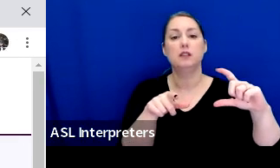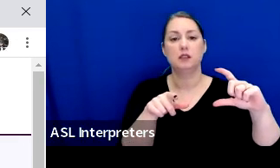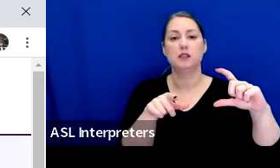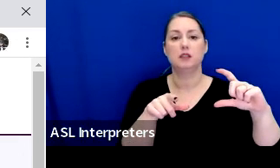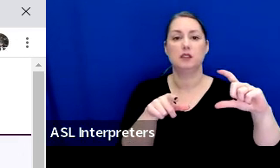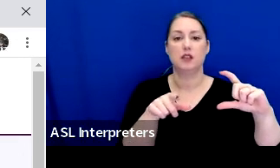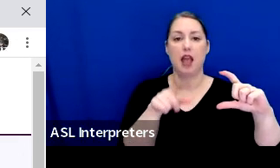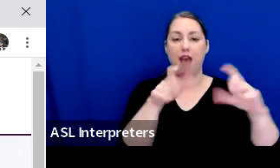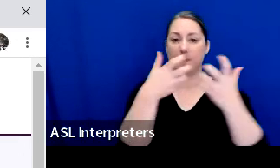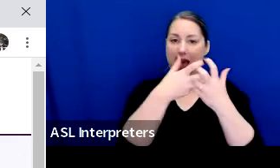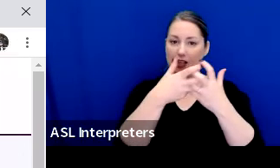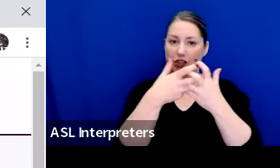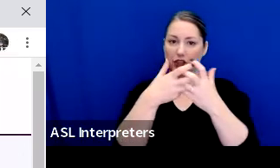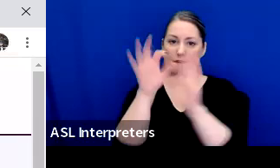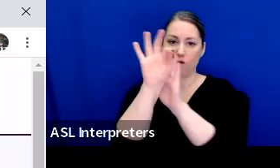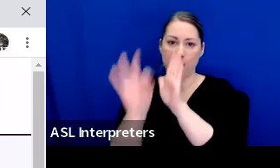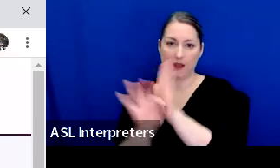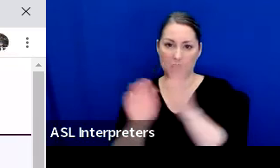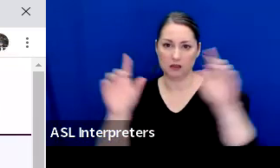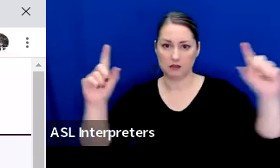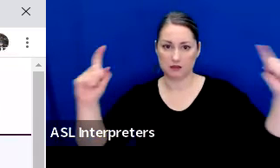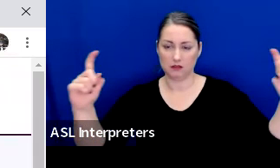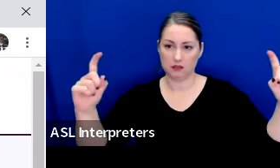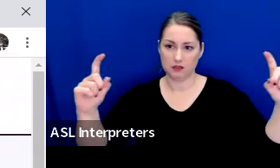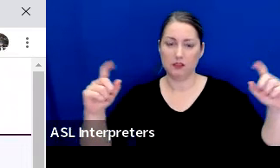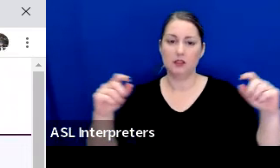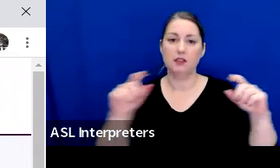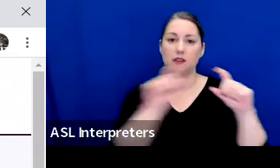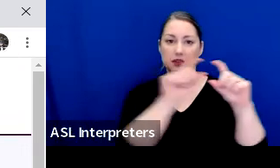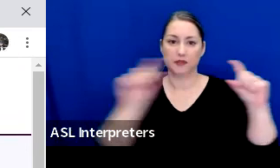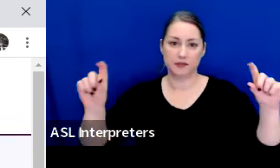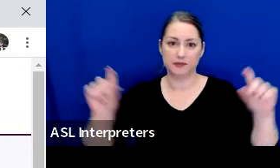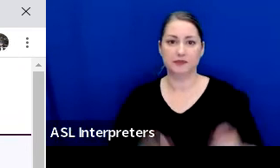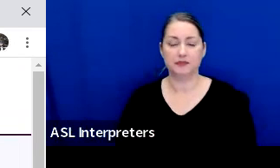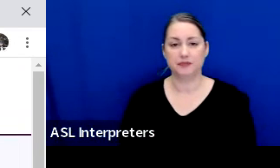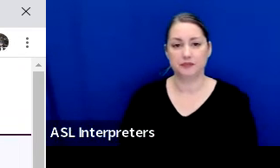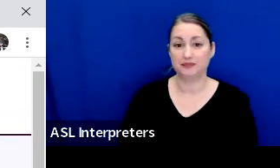You click on the center, you drag it and it makes us look at it. That kind of cool.